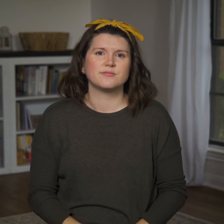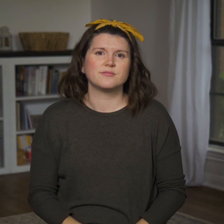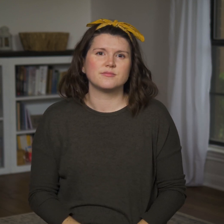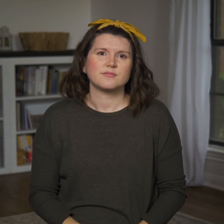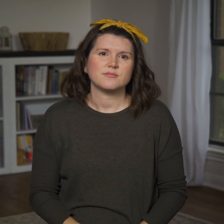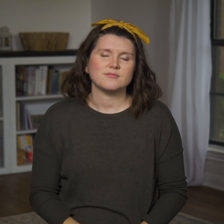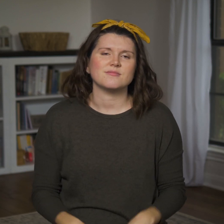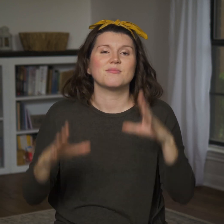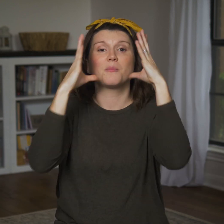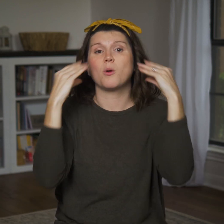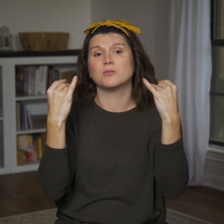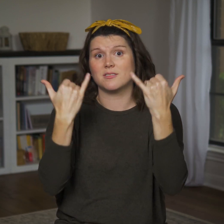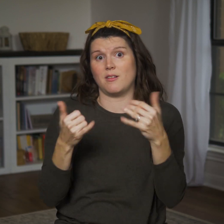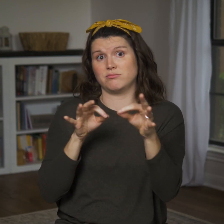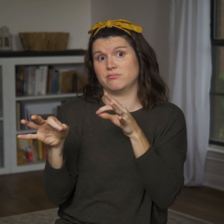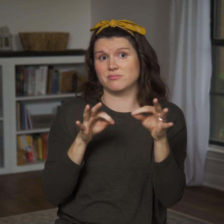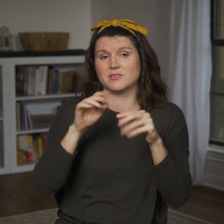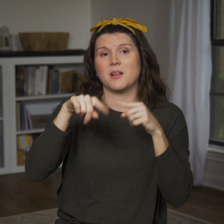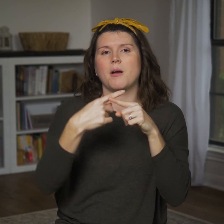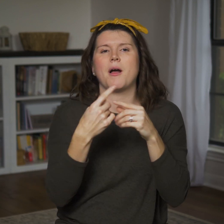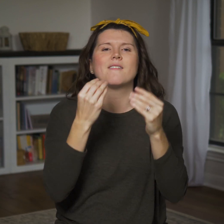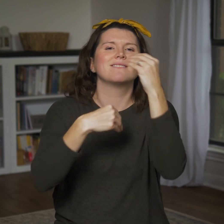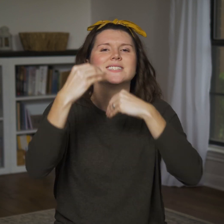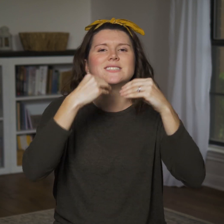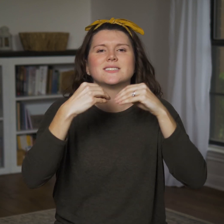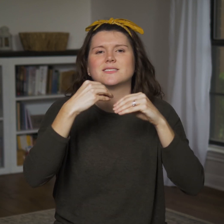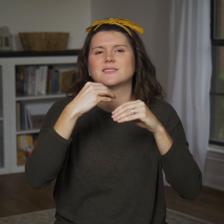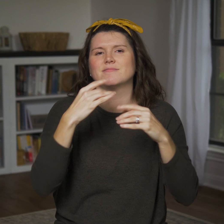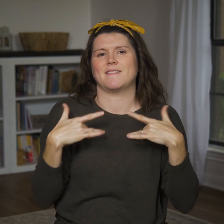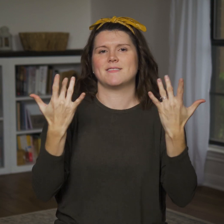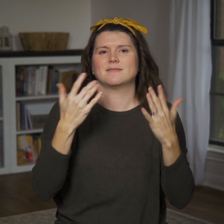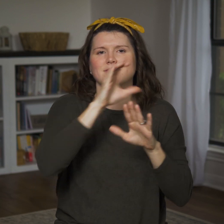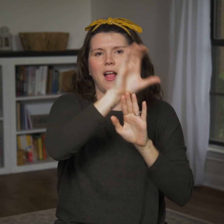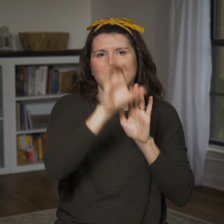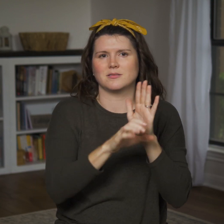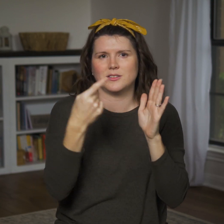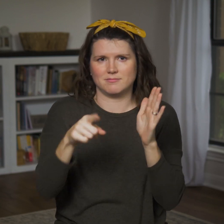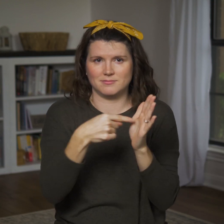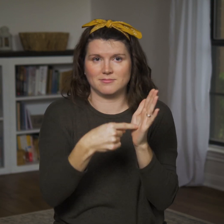Moses covers some of the festal calendars again.